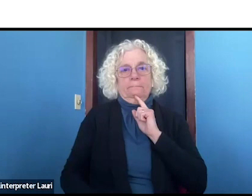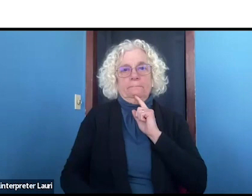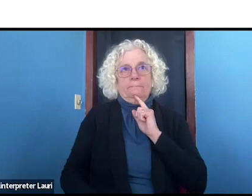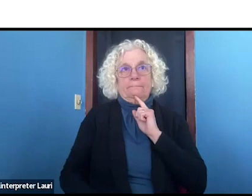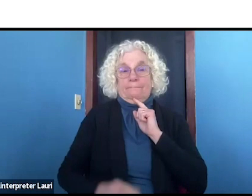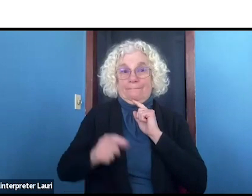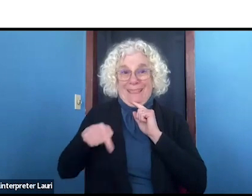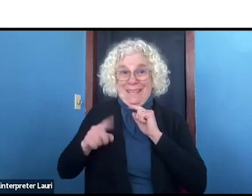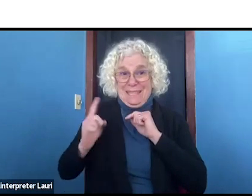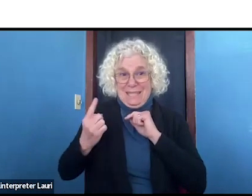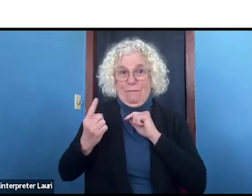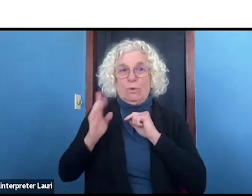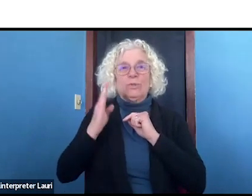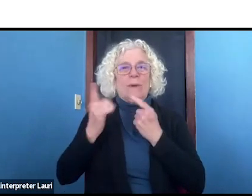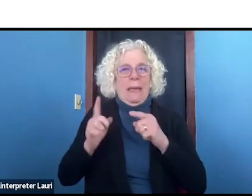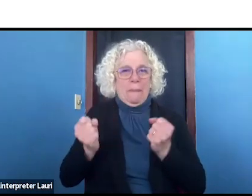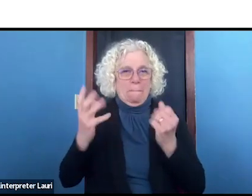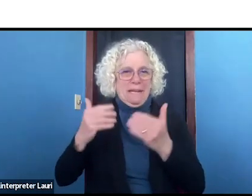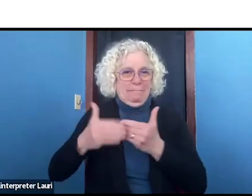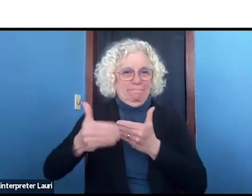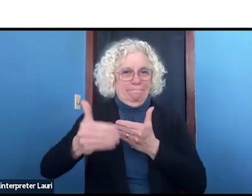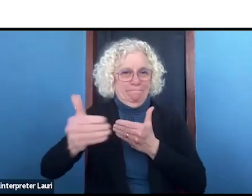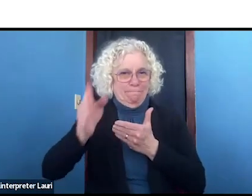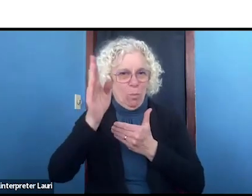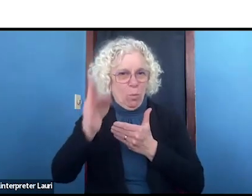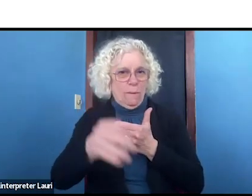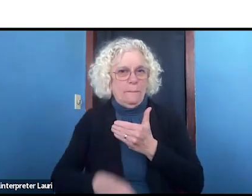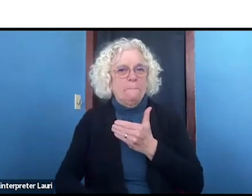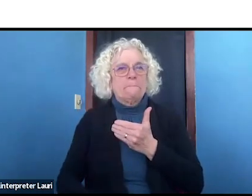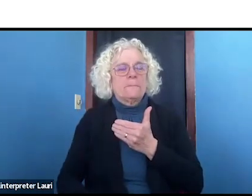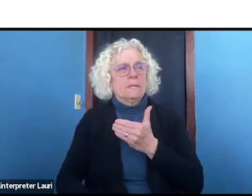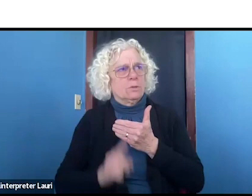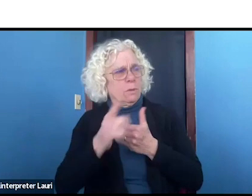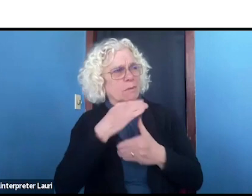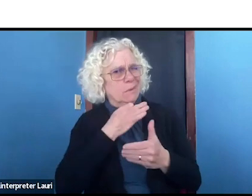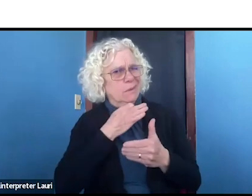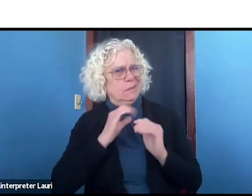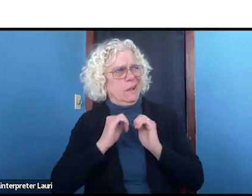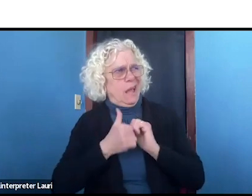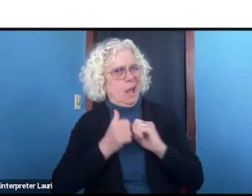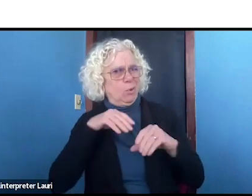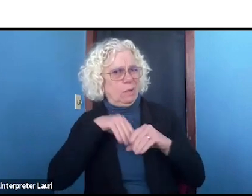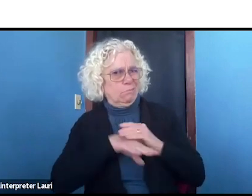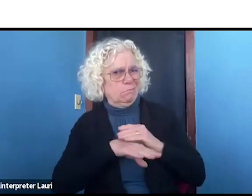And so what you're going to hear about in a little while is how do you gain access to the learning community or Learning collaborative?